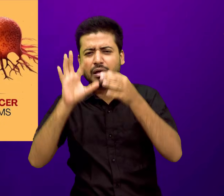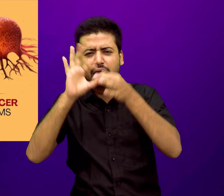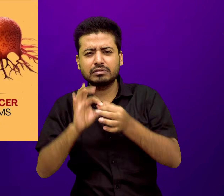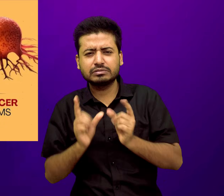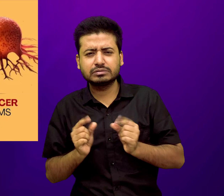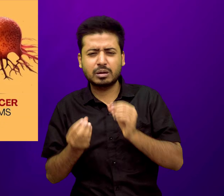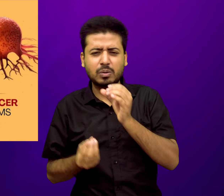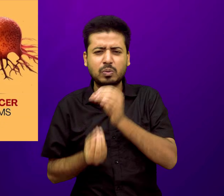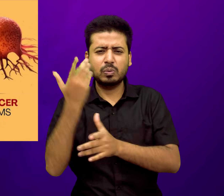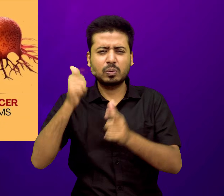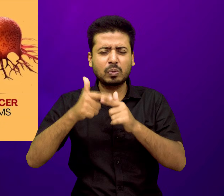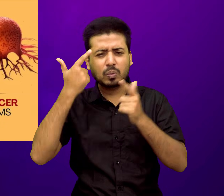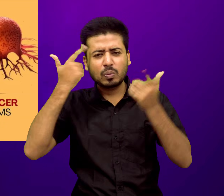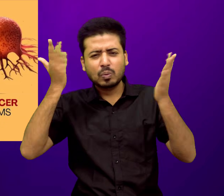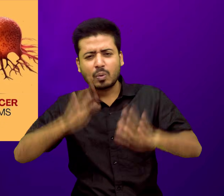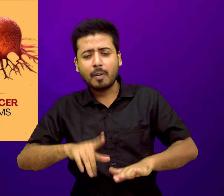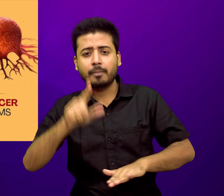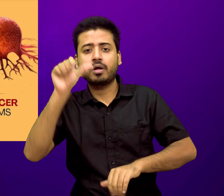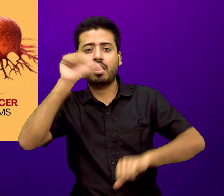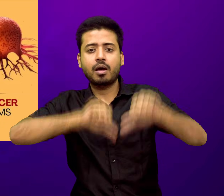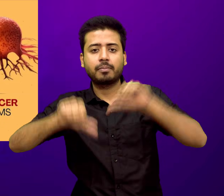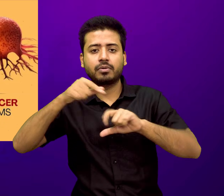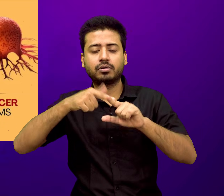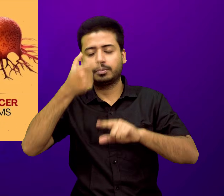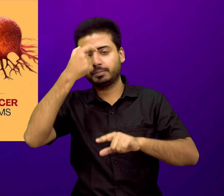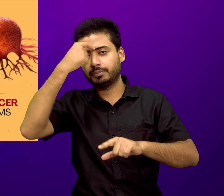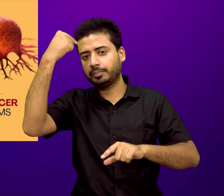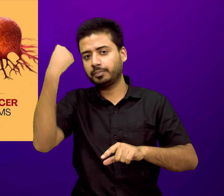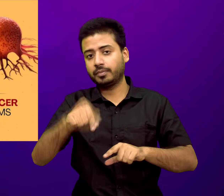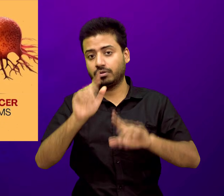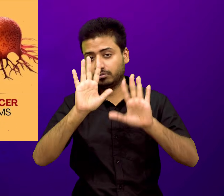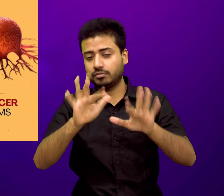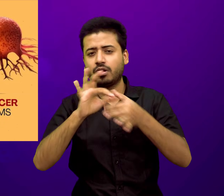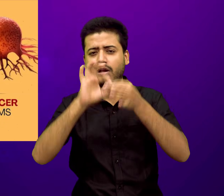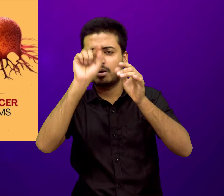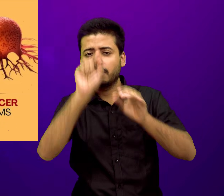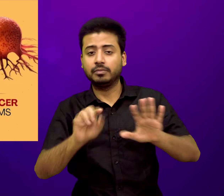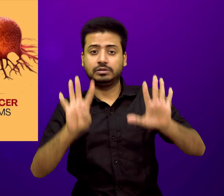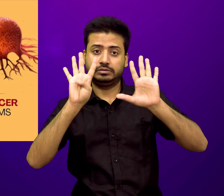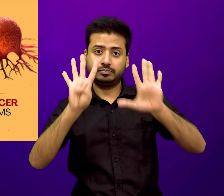accumulation, noting that the air inside our homes can often be significantly more polluted than the